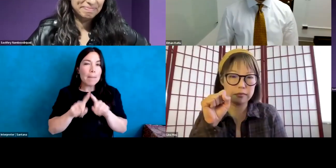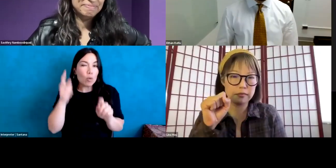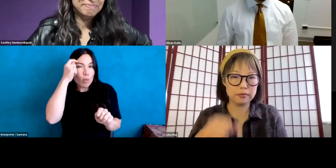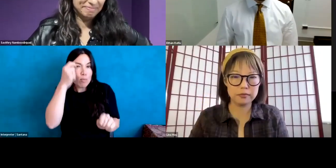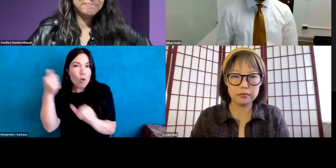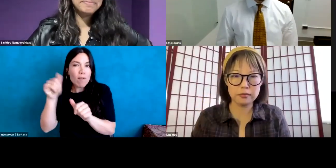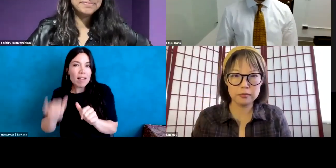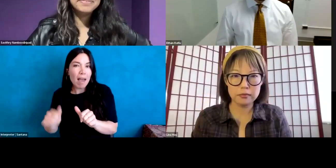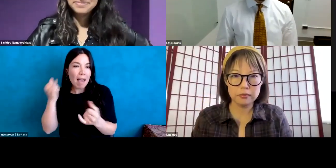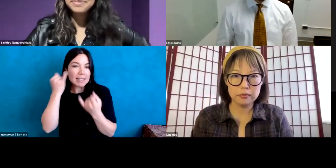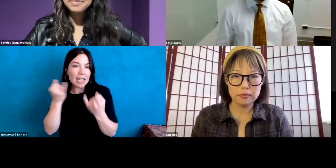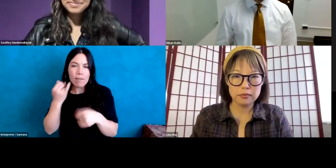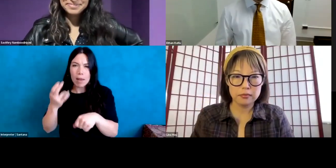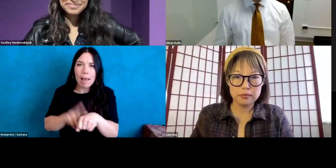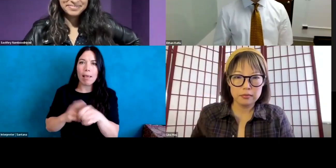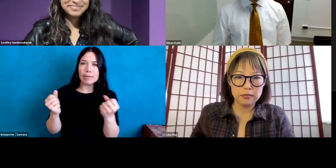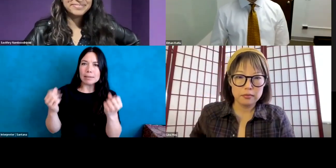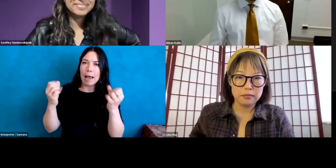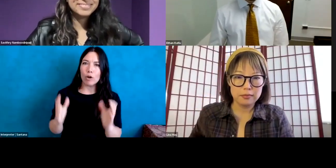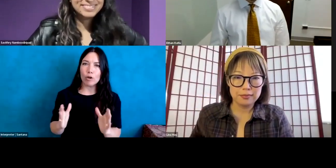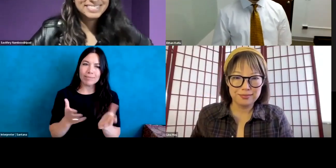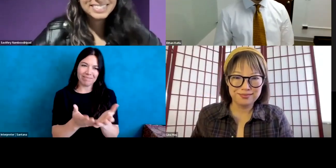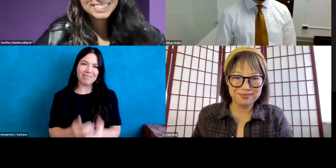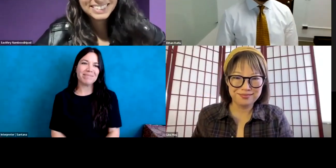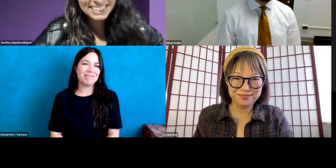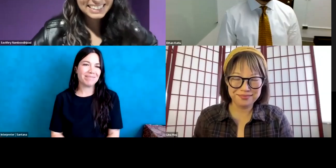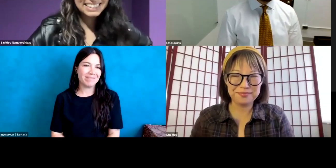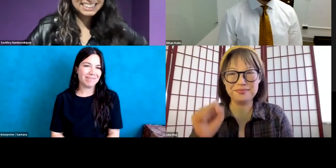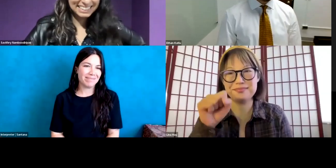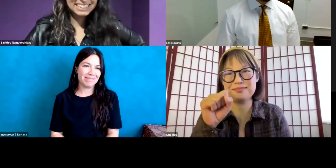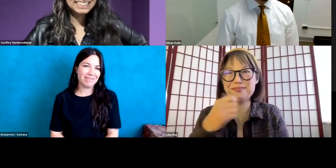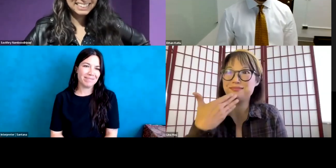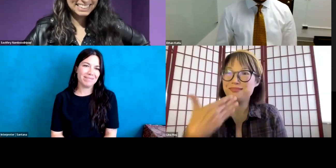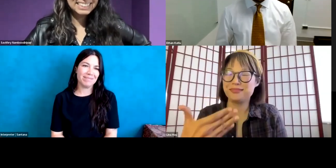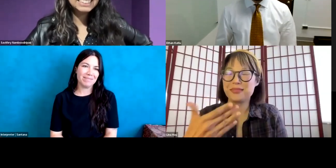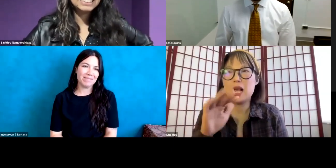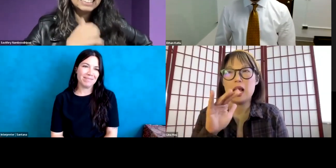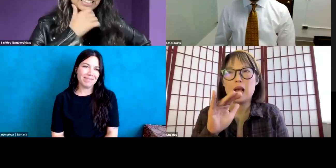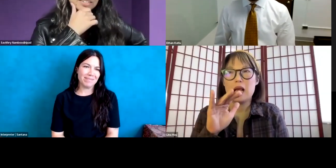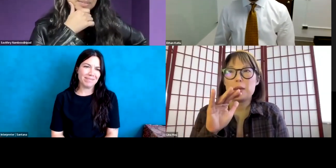Yes, yes. Thank you.